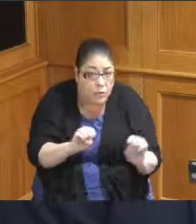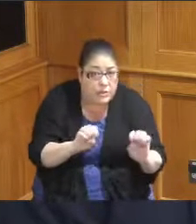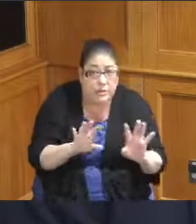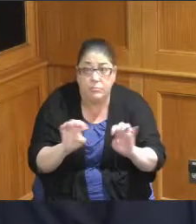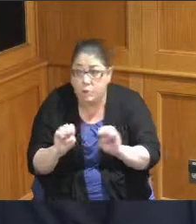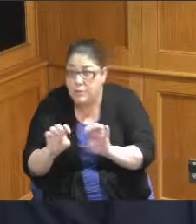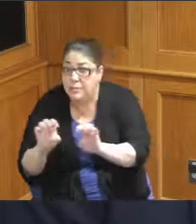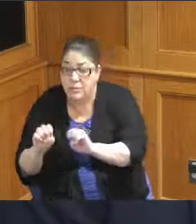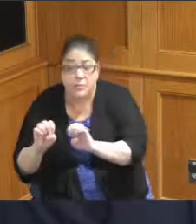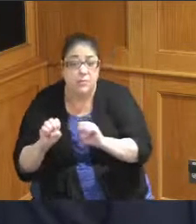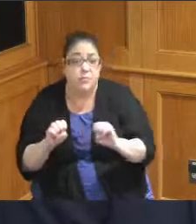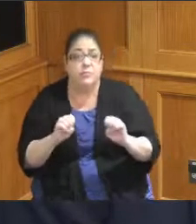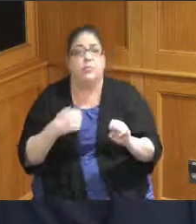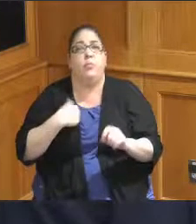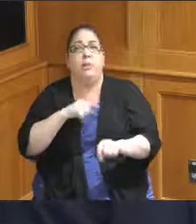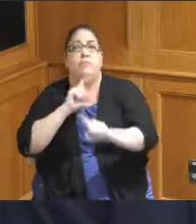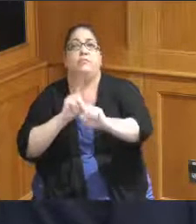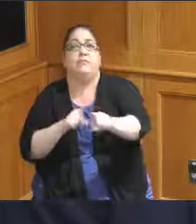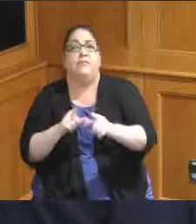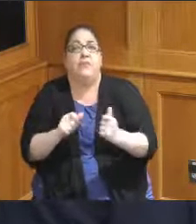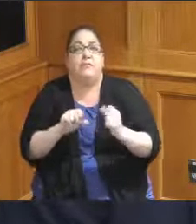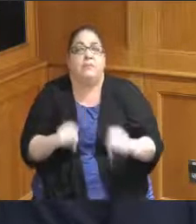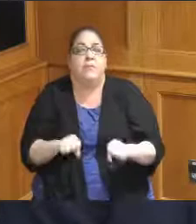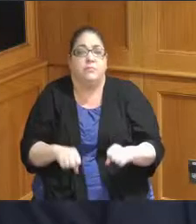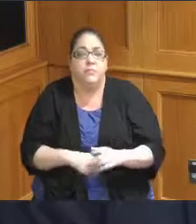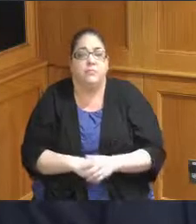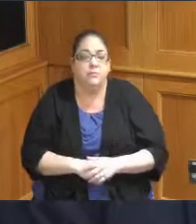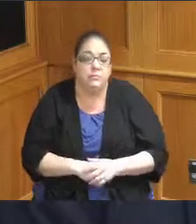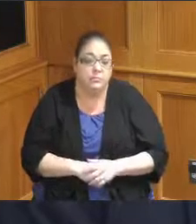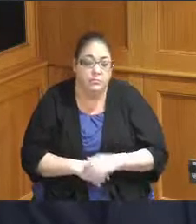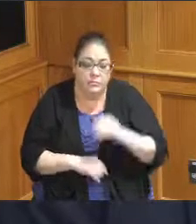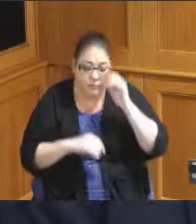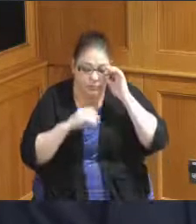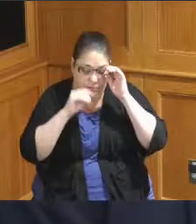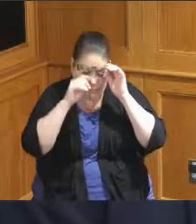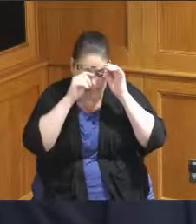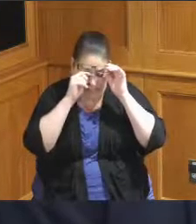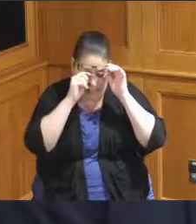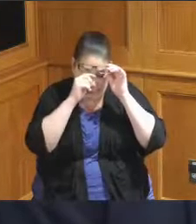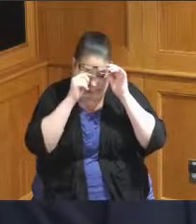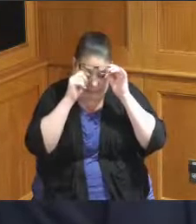respond as quickly as possible given you know the time lag here from the missed calls so thank you